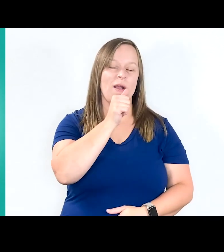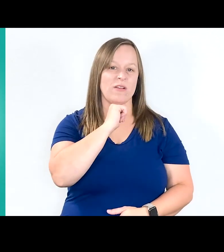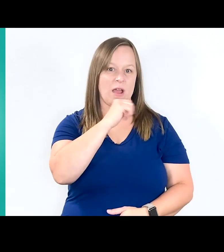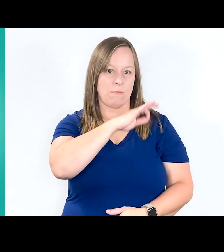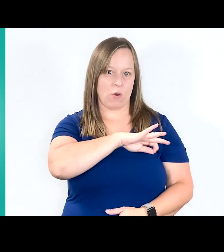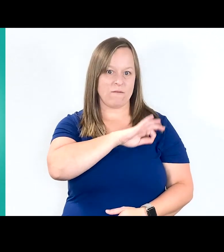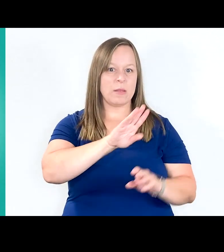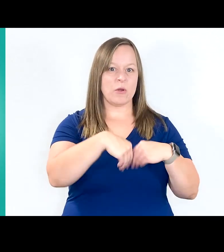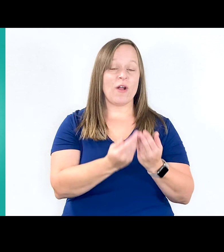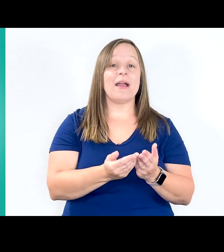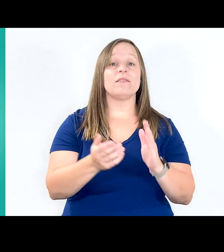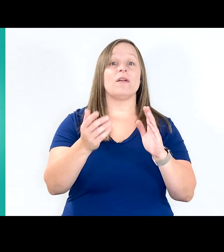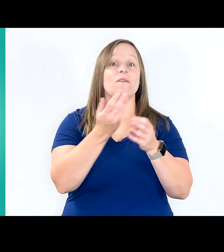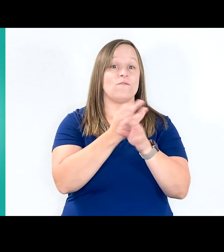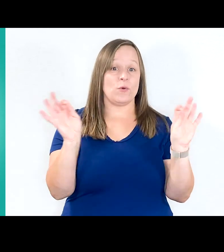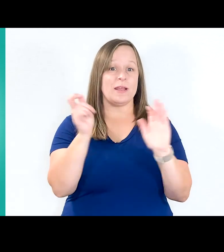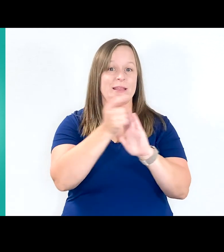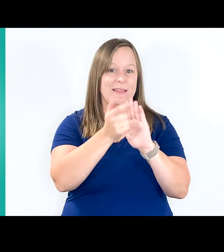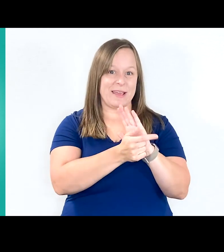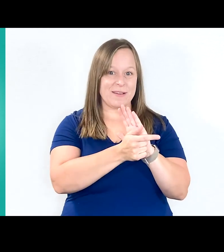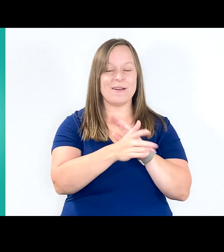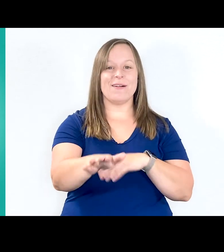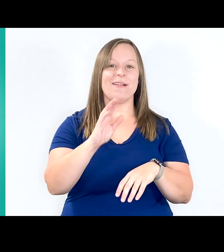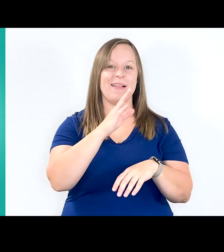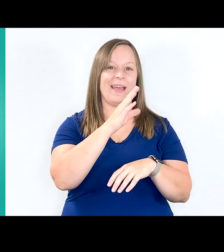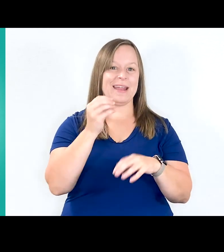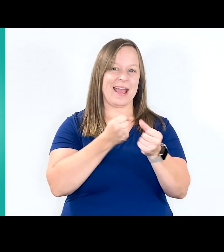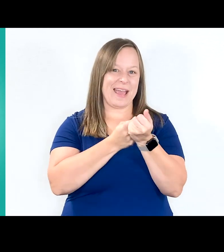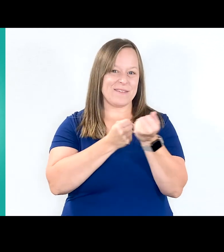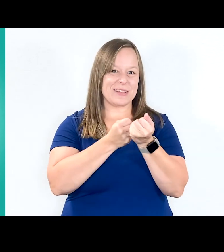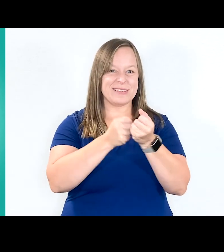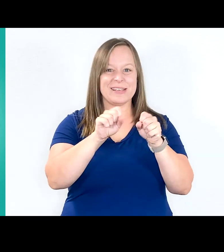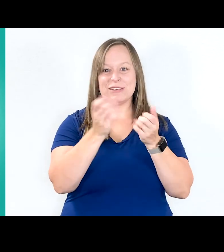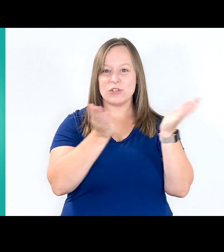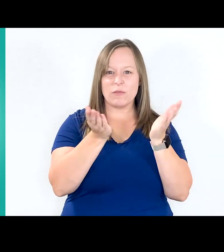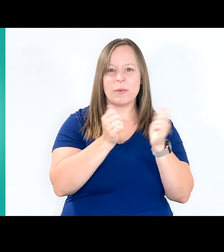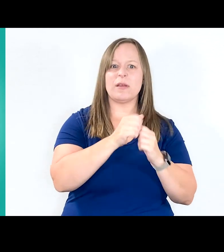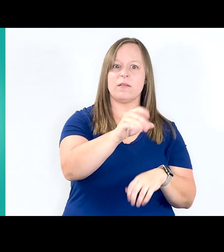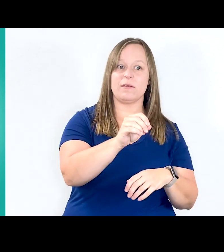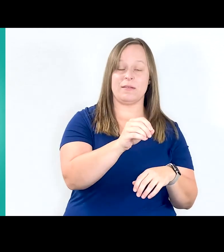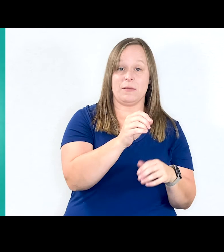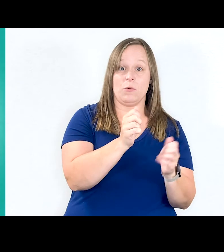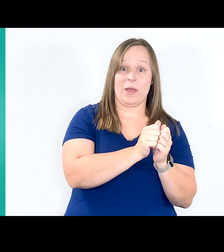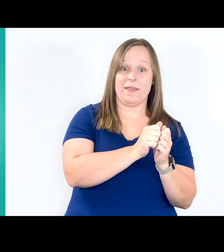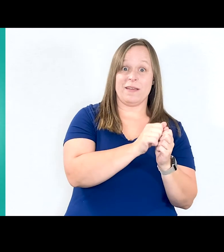DRNY is a private non-profit that provides free legal and advocacy services to individuals with disabilities,